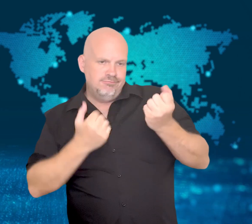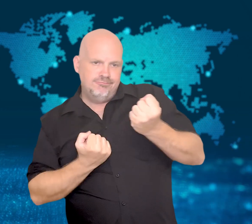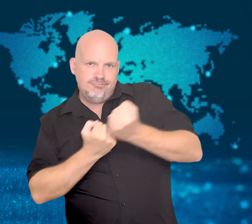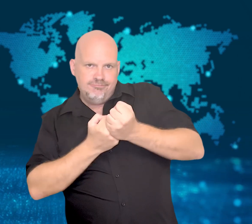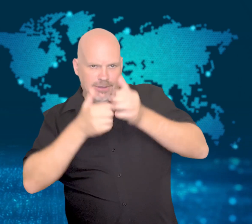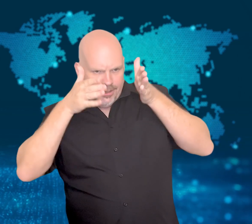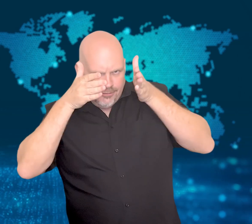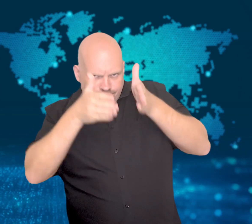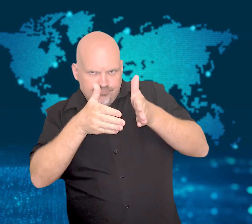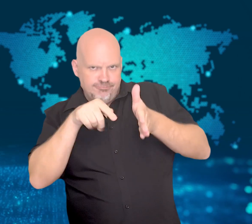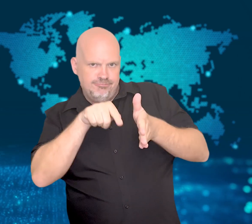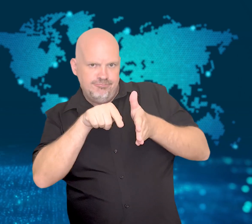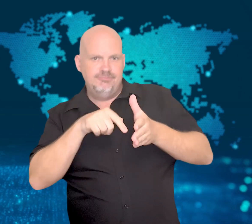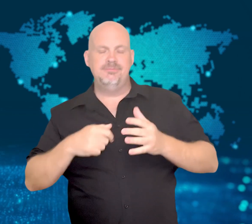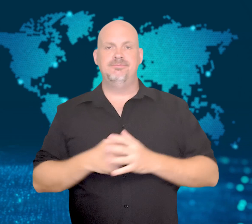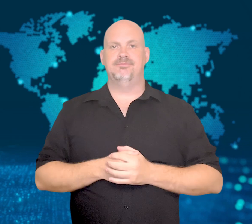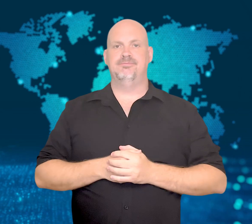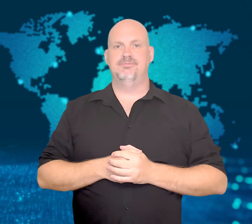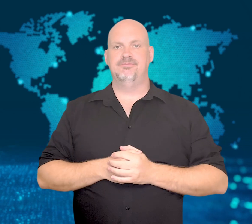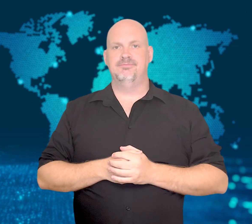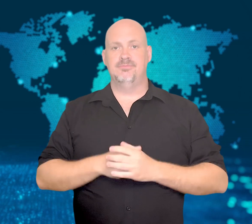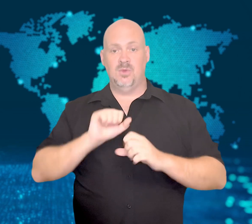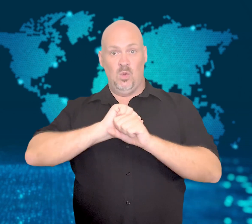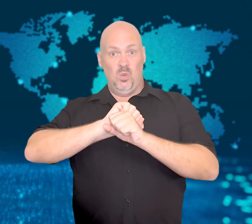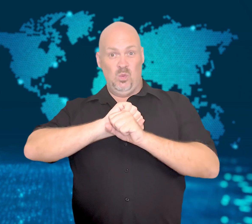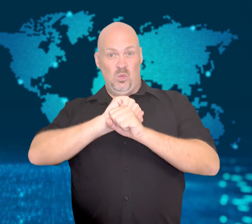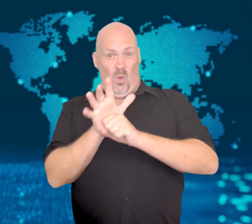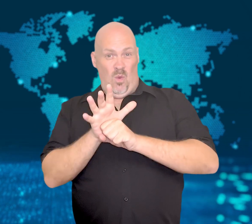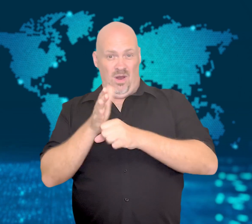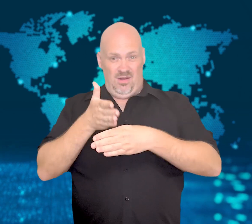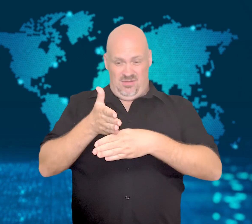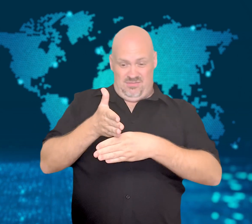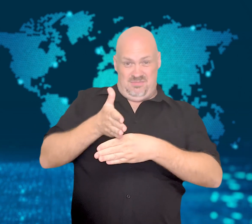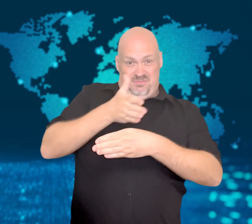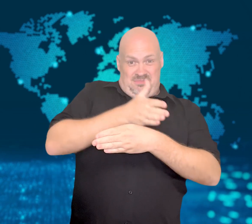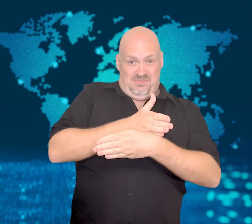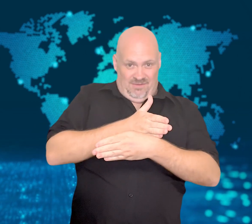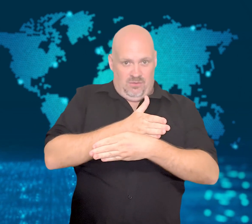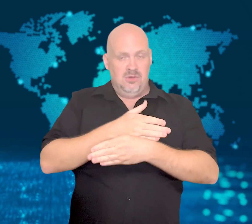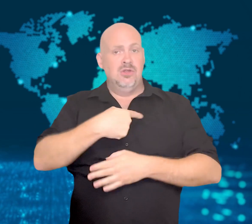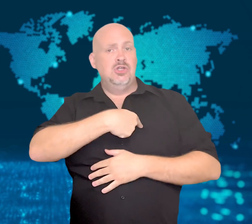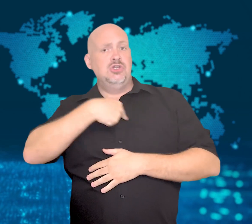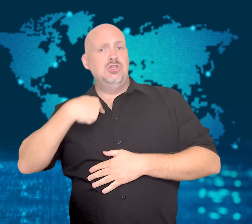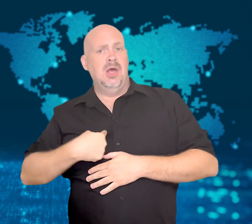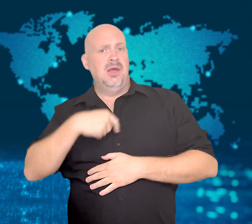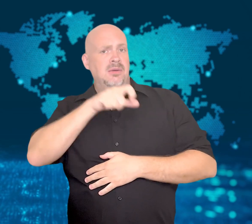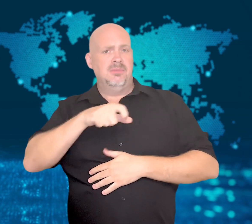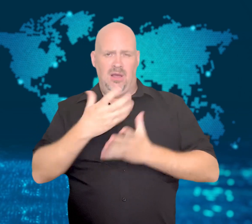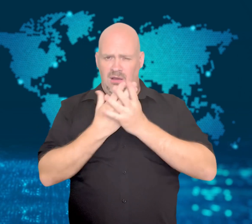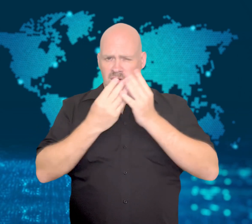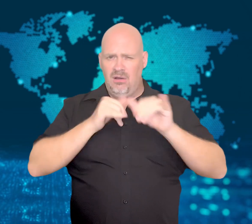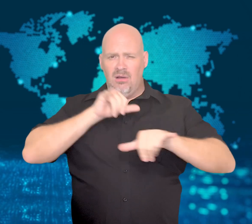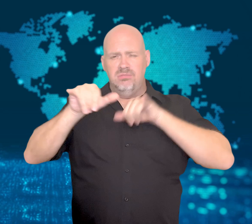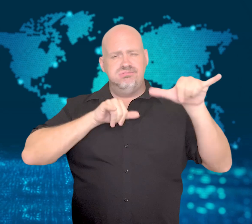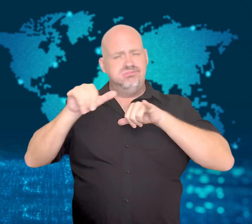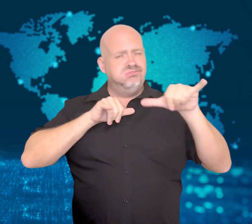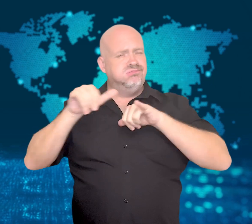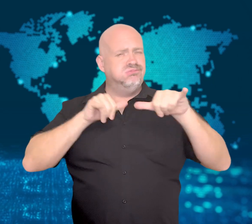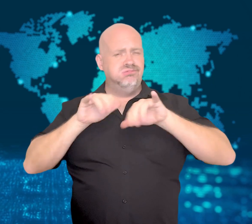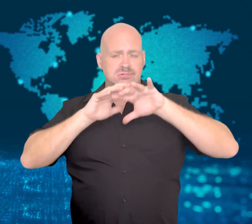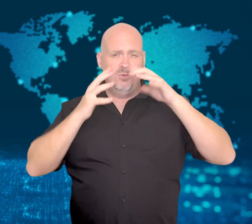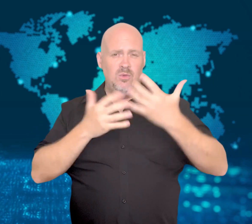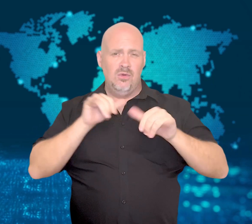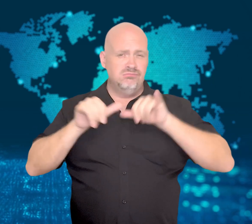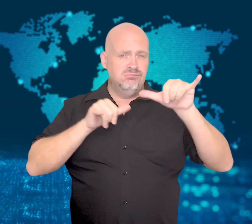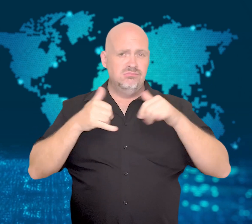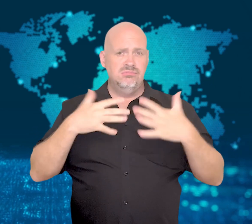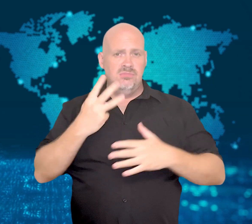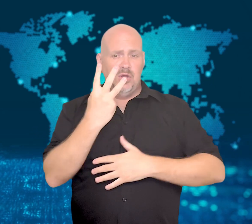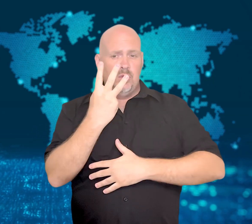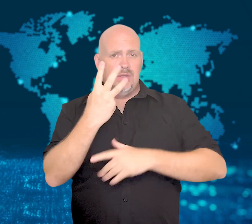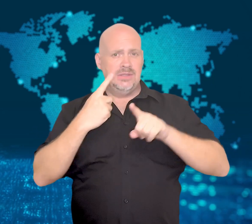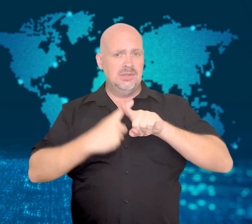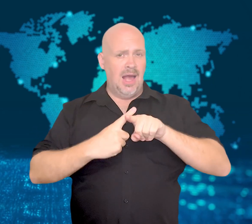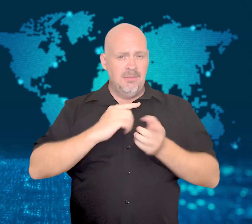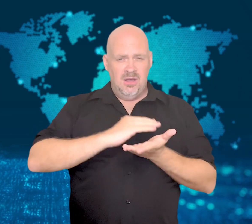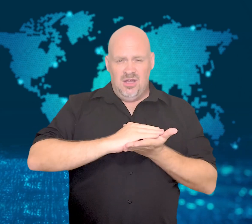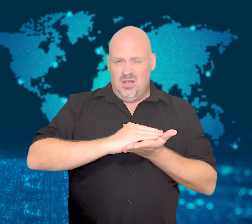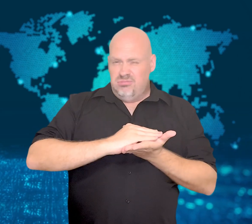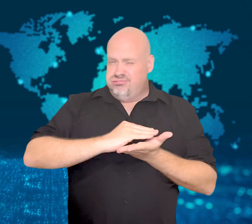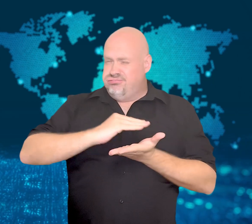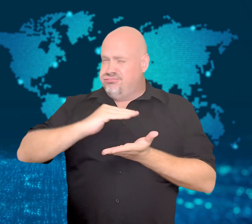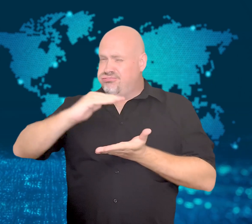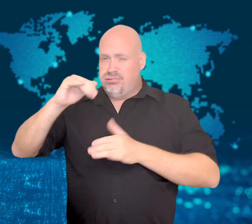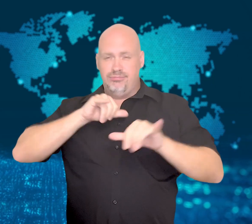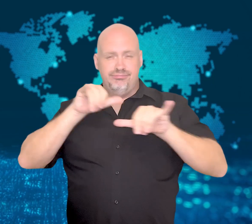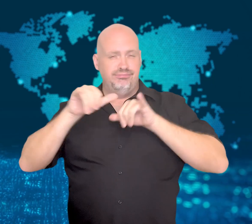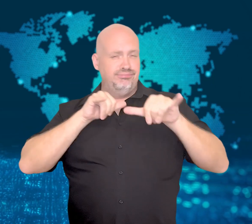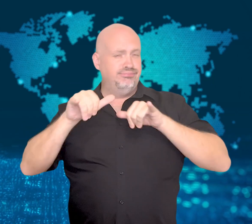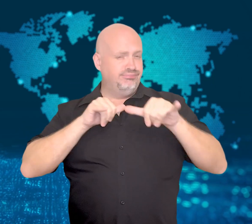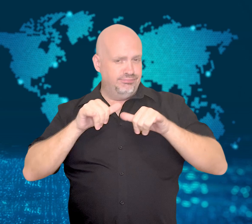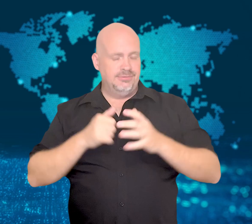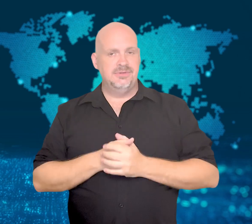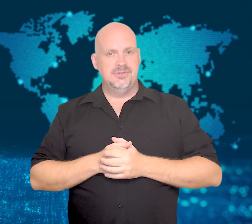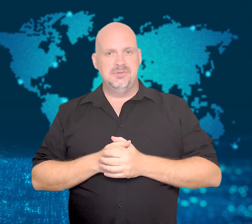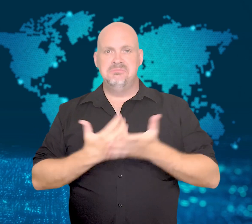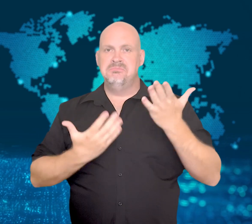Prior to COVID-19, Chinese travelers to other countries had tripled in number.